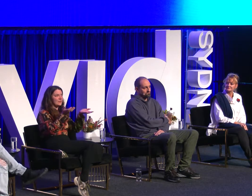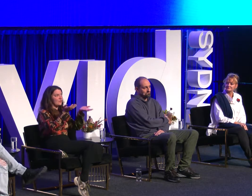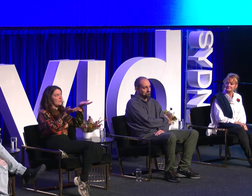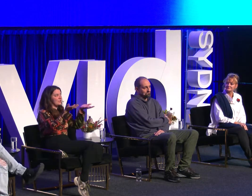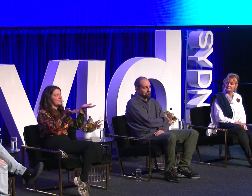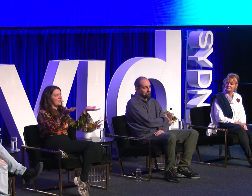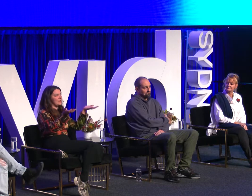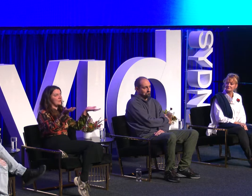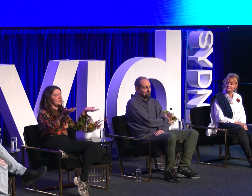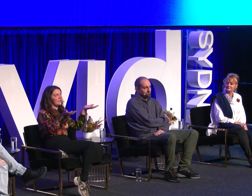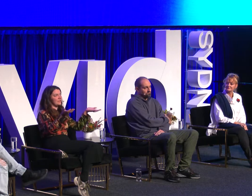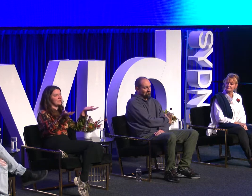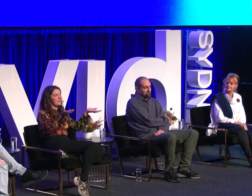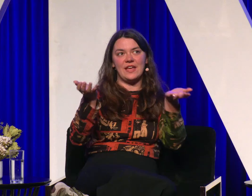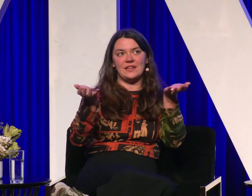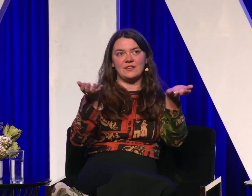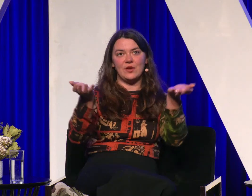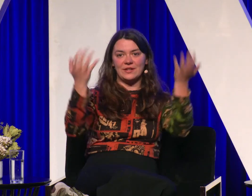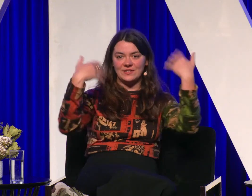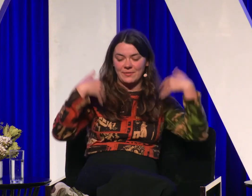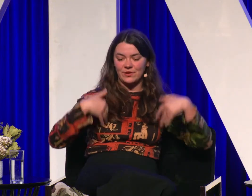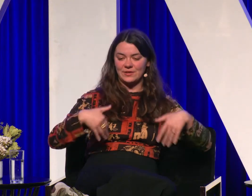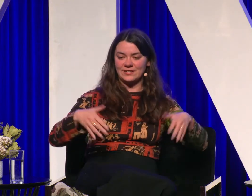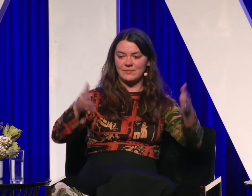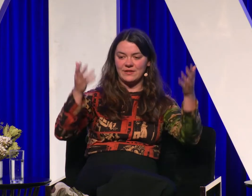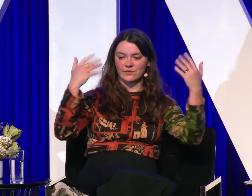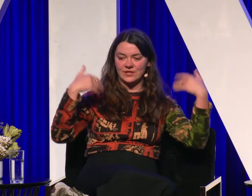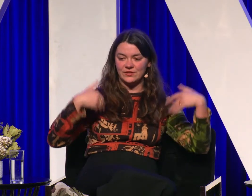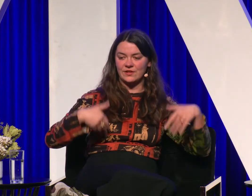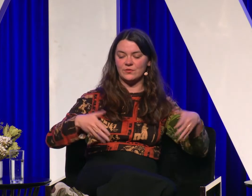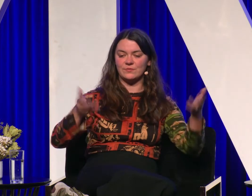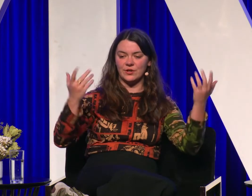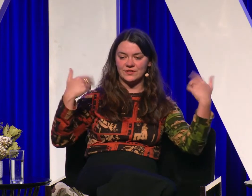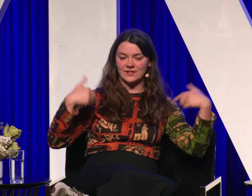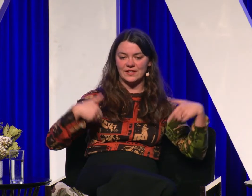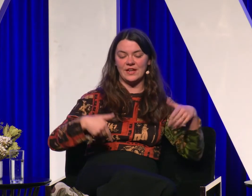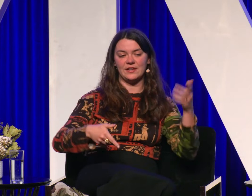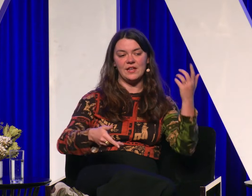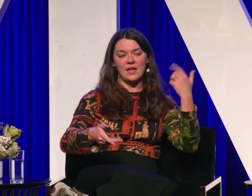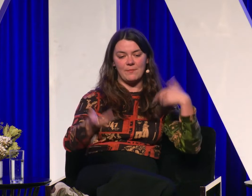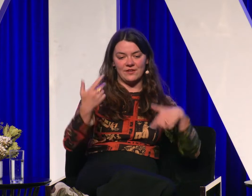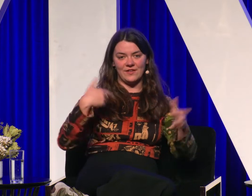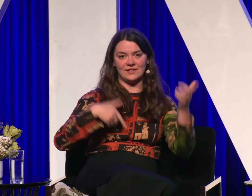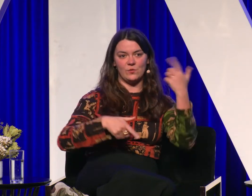so much is happening on the surface and so much is happening on really deep levels. And so there's all this processing and manifesting what's